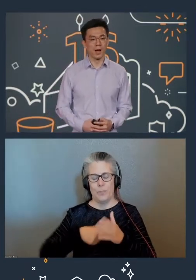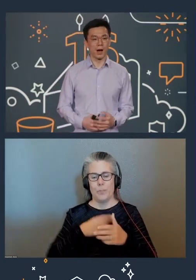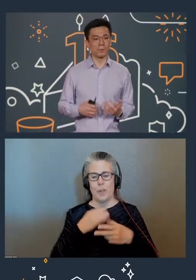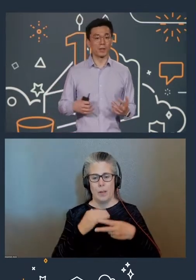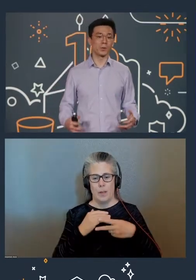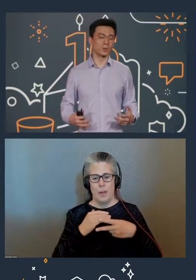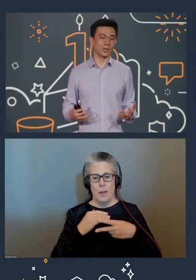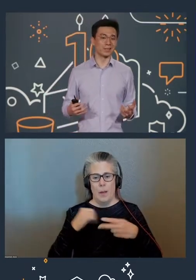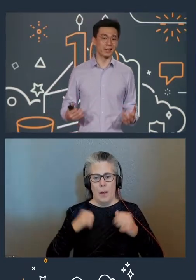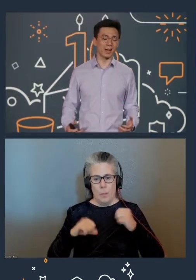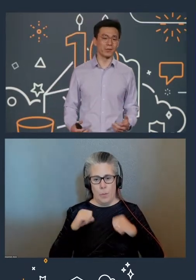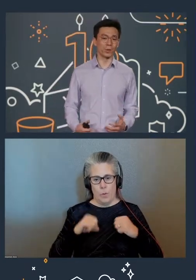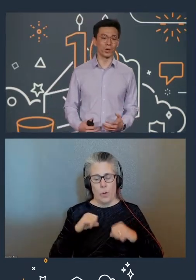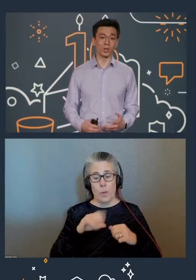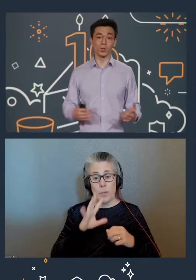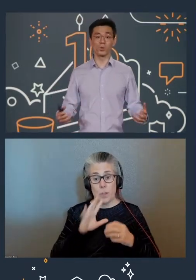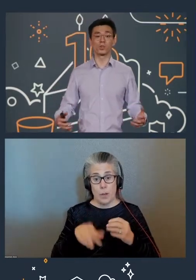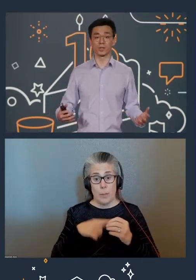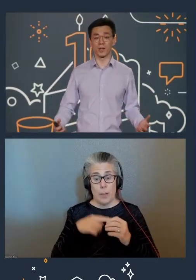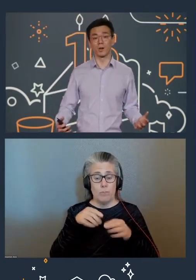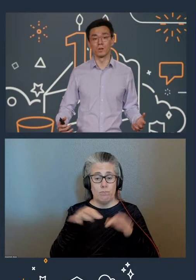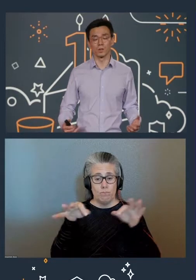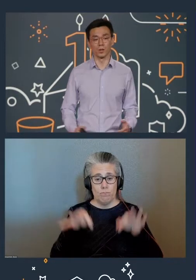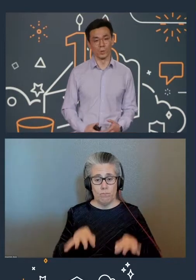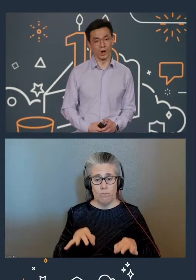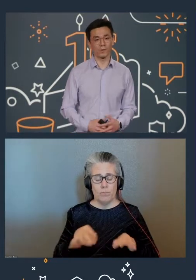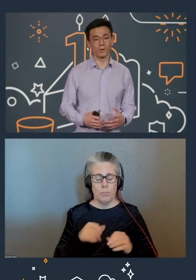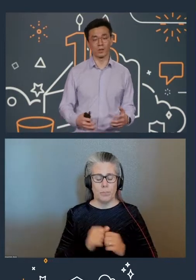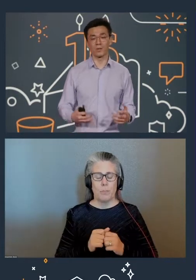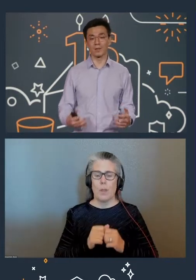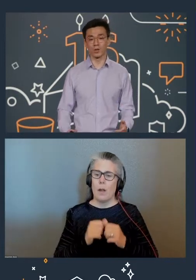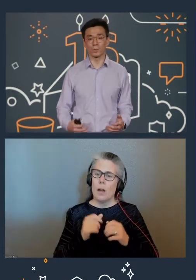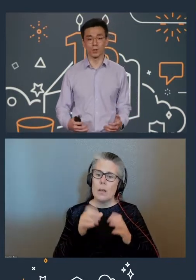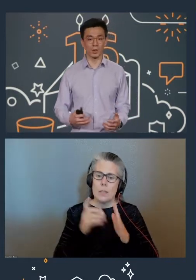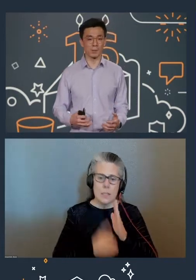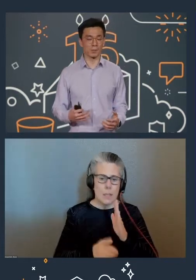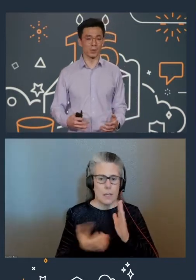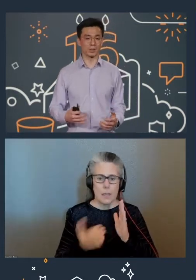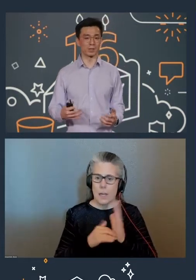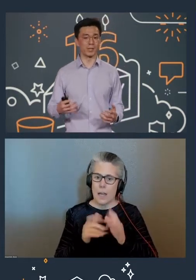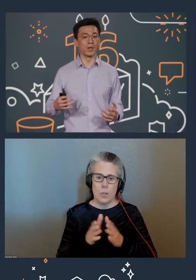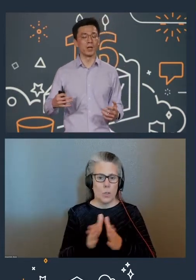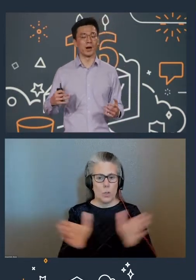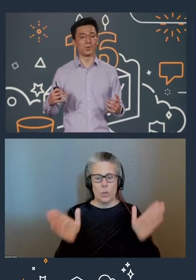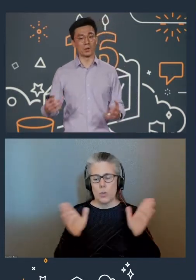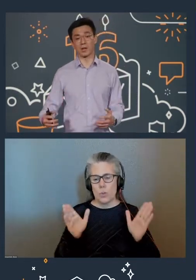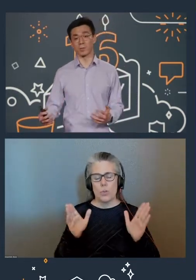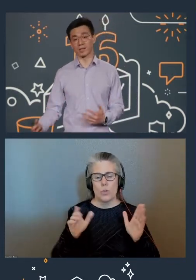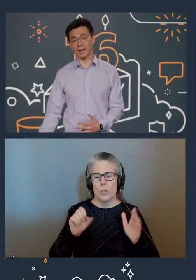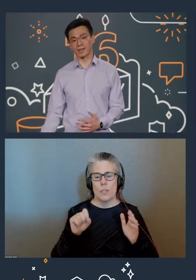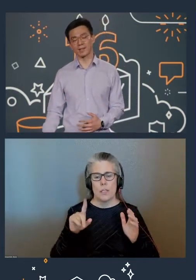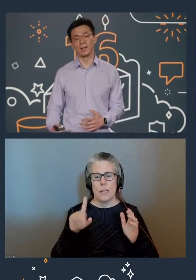S3 is really designed for huge scale. So we offer 3,500 copy, post, delete requests per seconds.